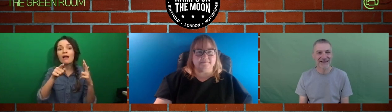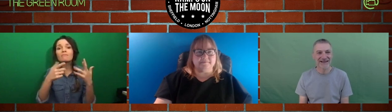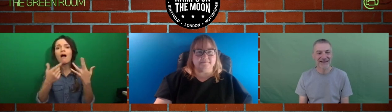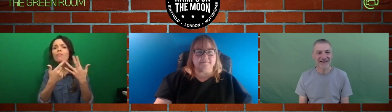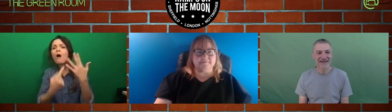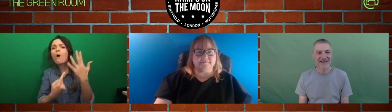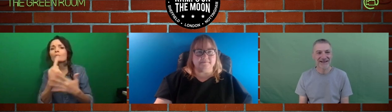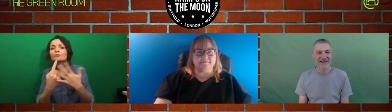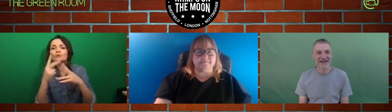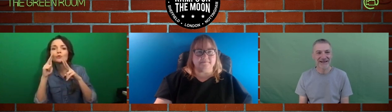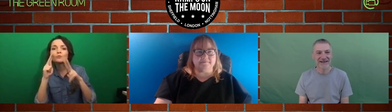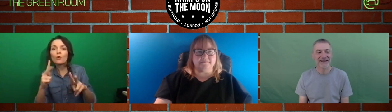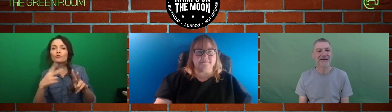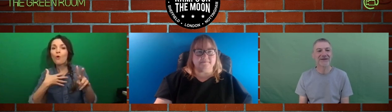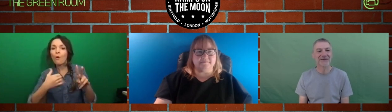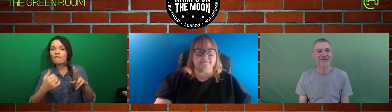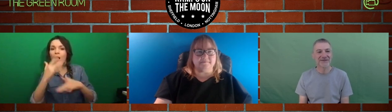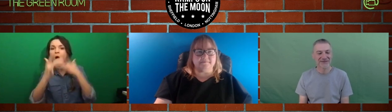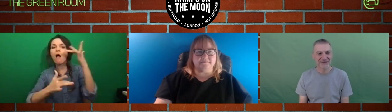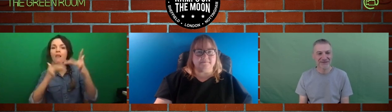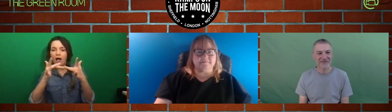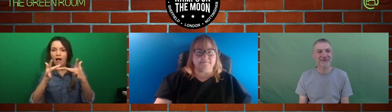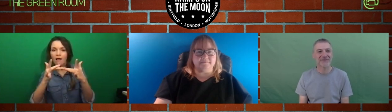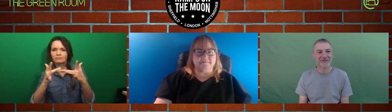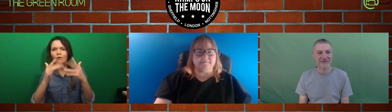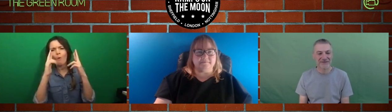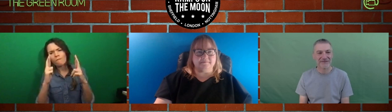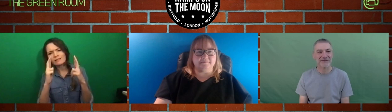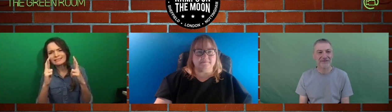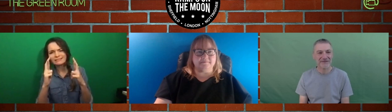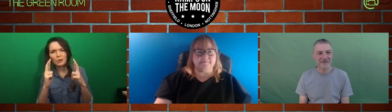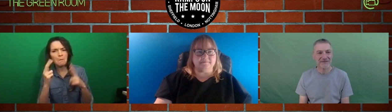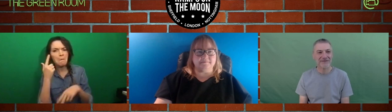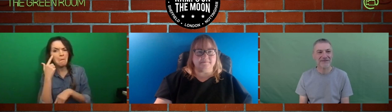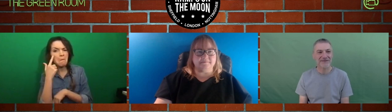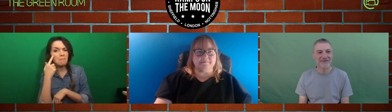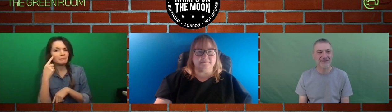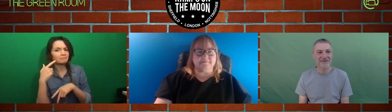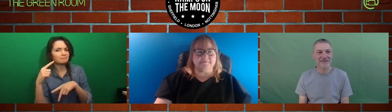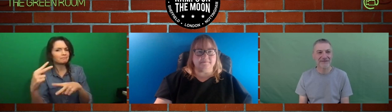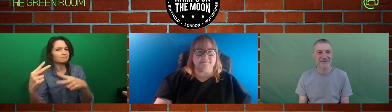watch this space and hopefully that will come up soon. So I think that's everything. All I need